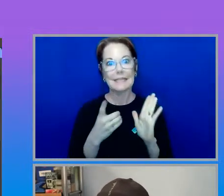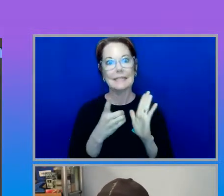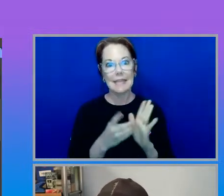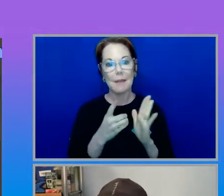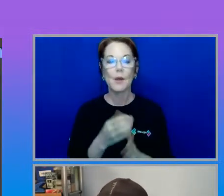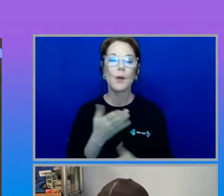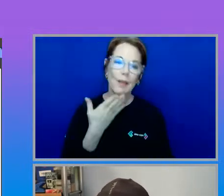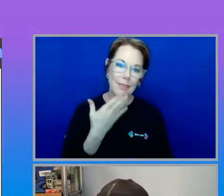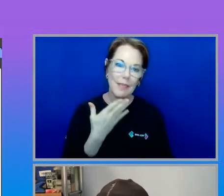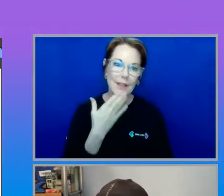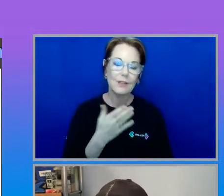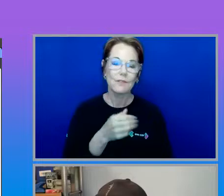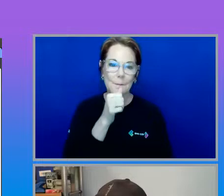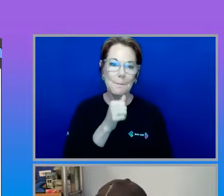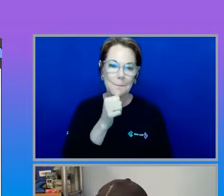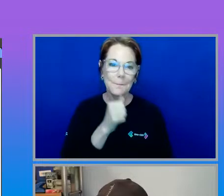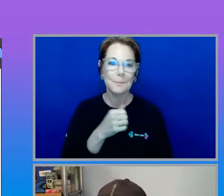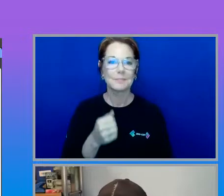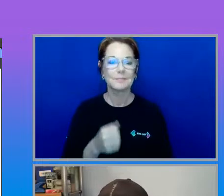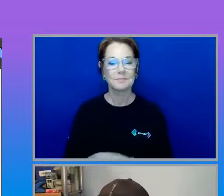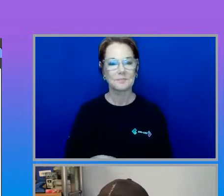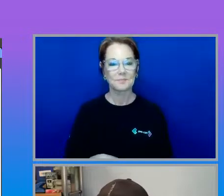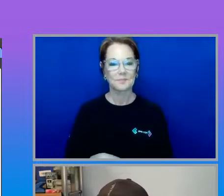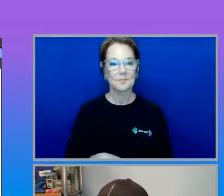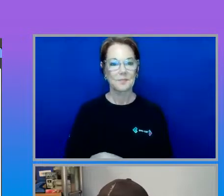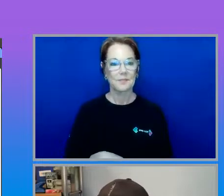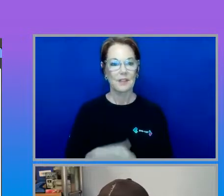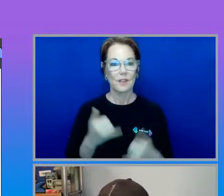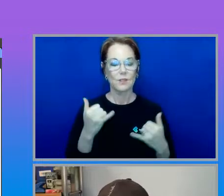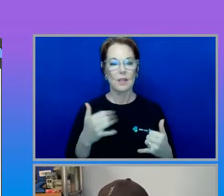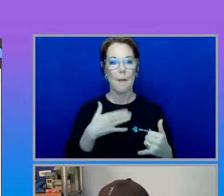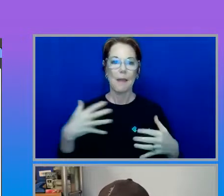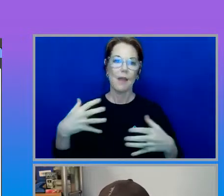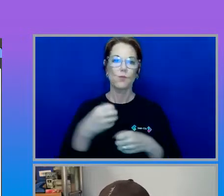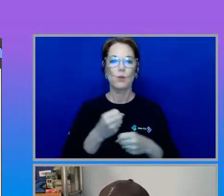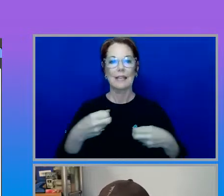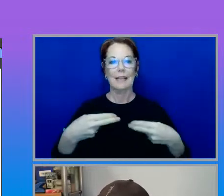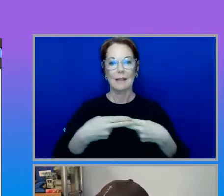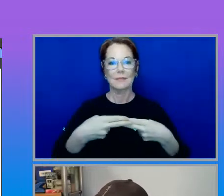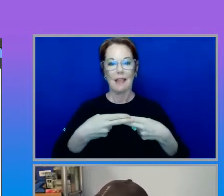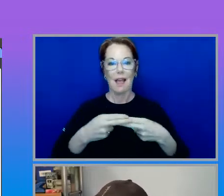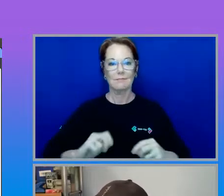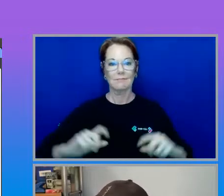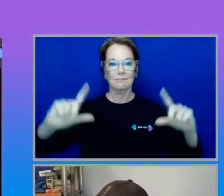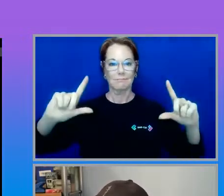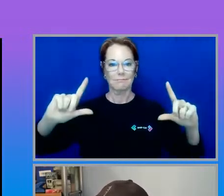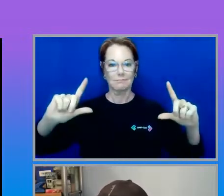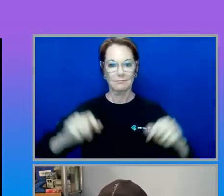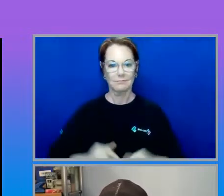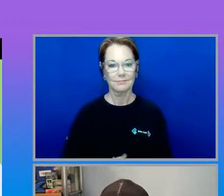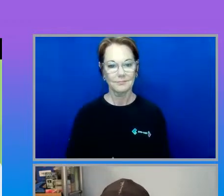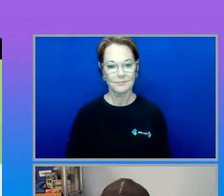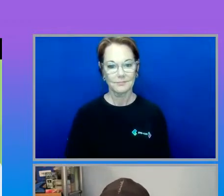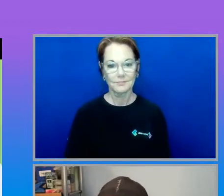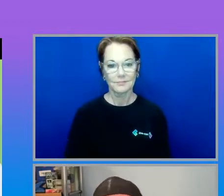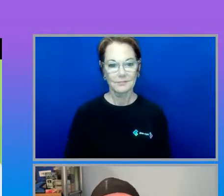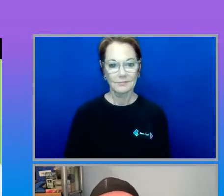for sticking with me I appreciate it. Let's go to my